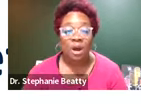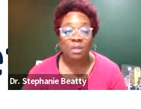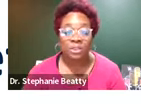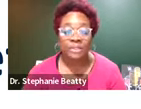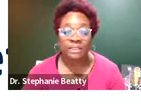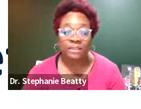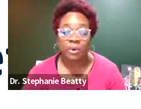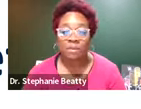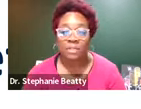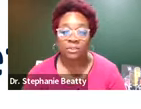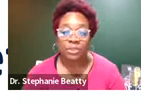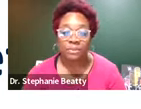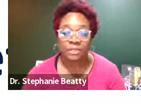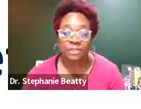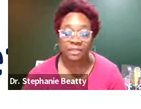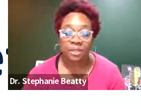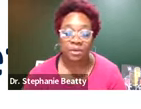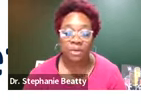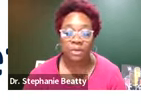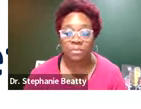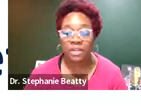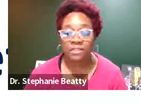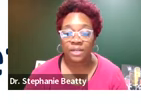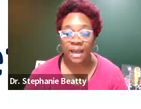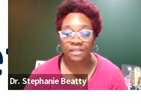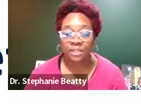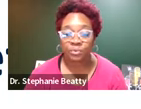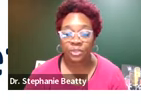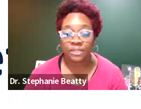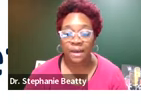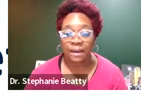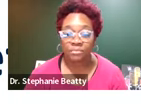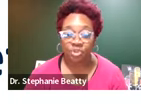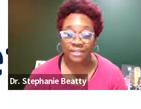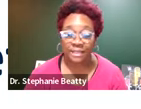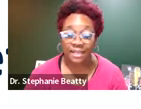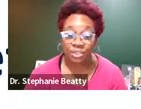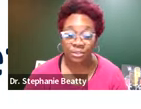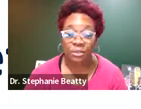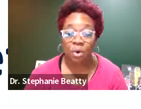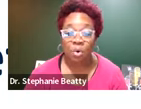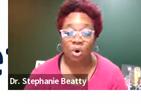We also assist departments or units in securing Communication Access Realtime Translation,